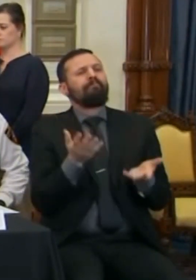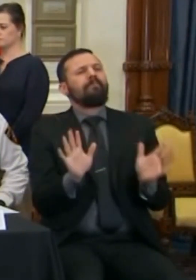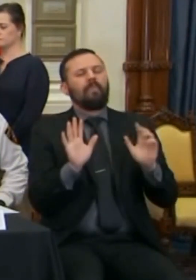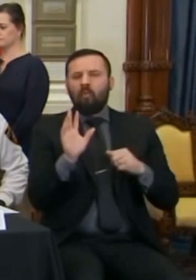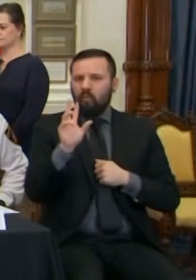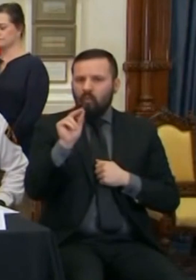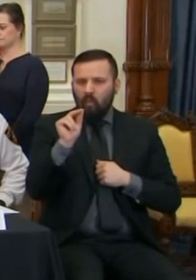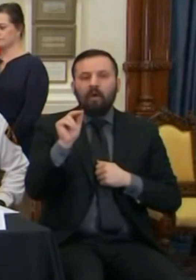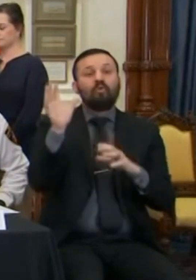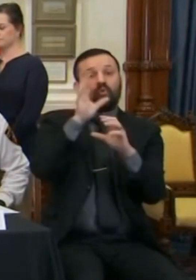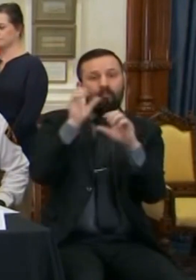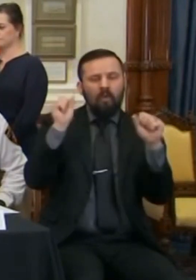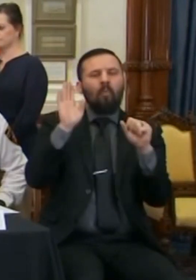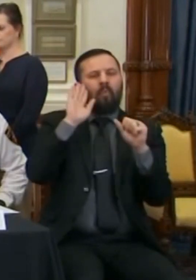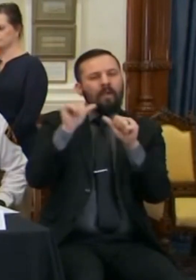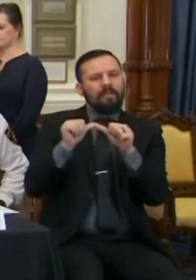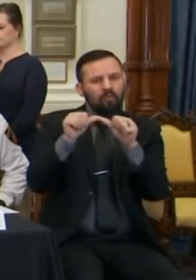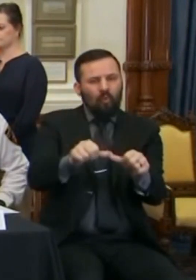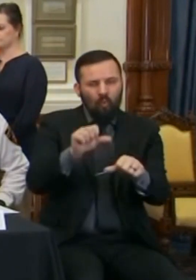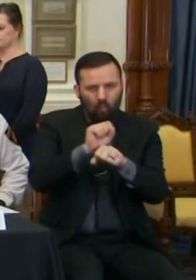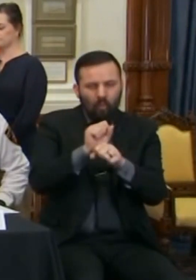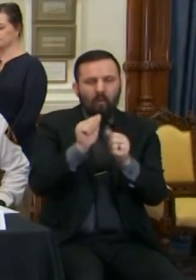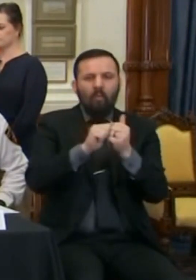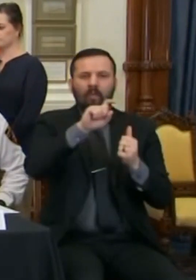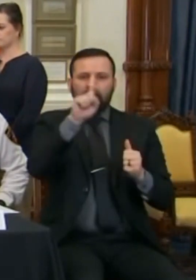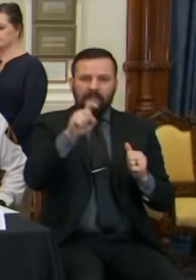superintendents should continue to work with the Texas Education Agency to